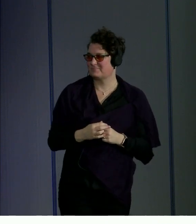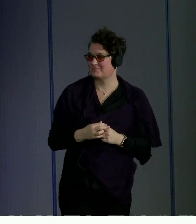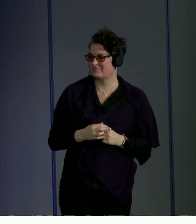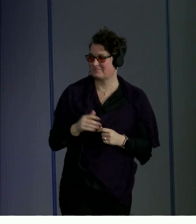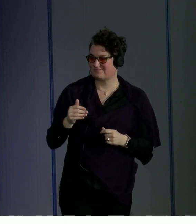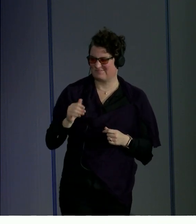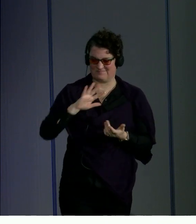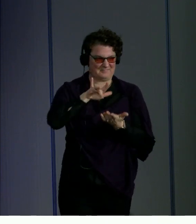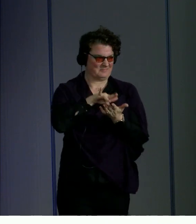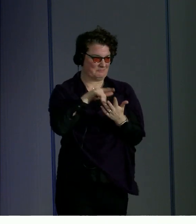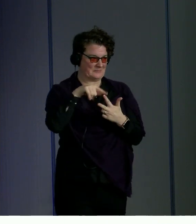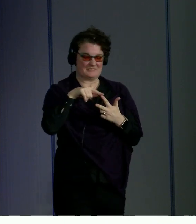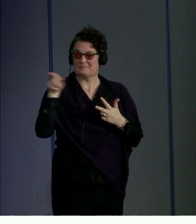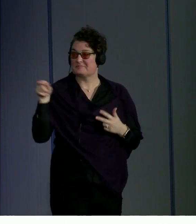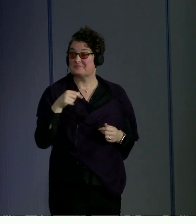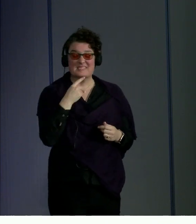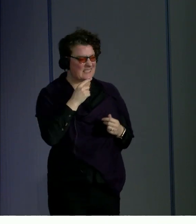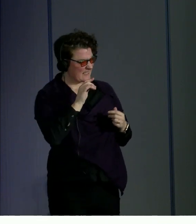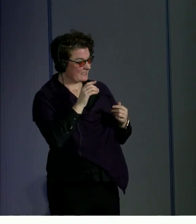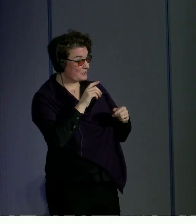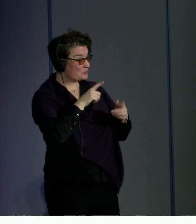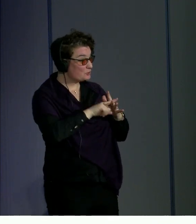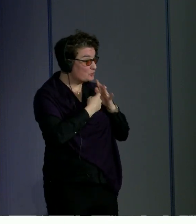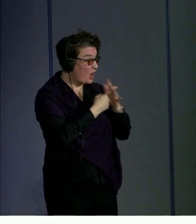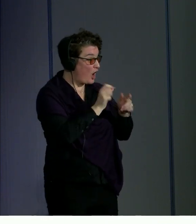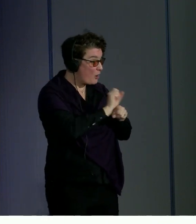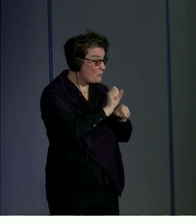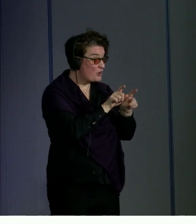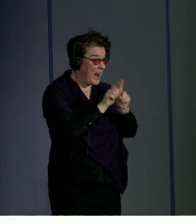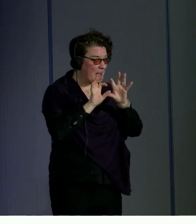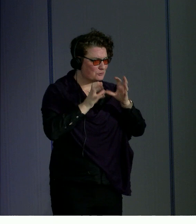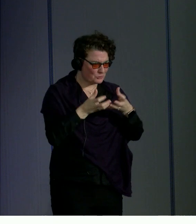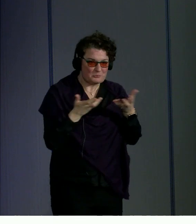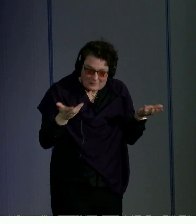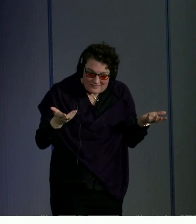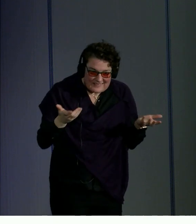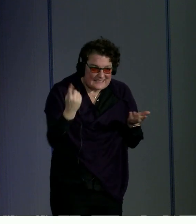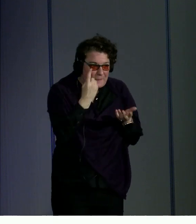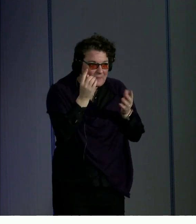you have to take into account all the simple things we look at even the simplest of tasks.